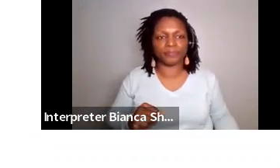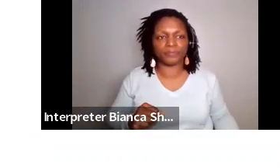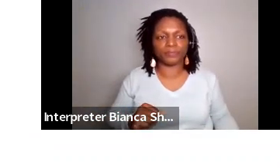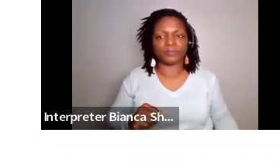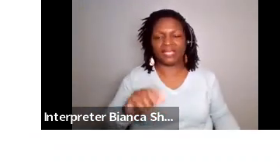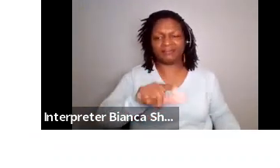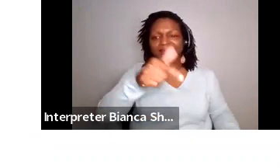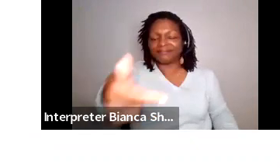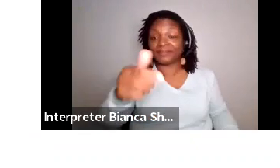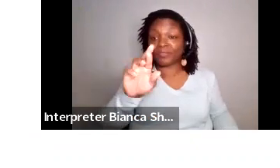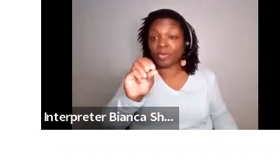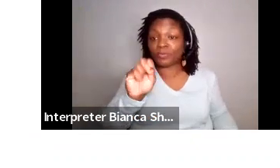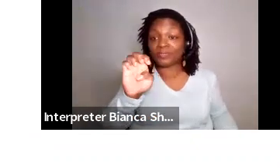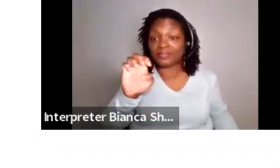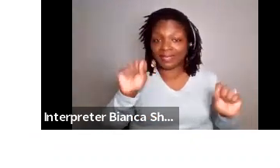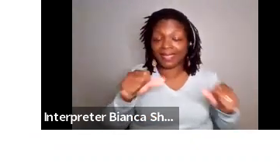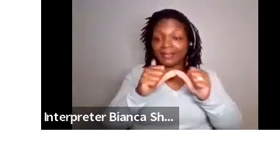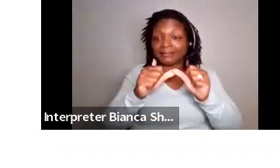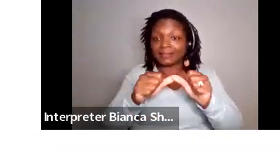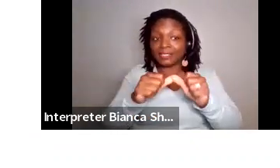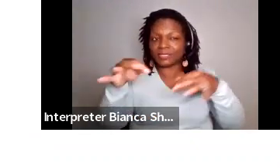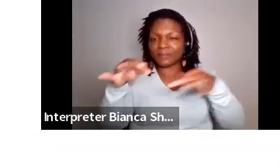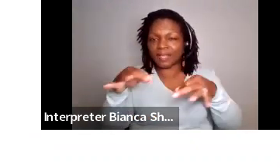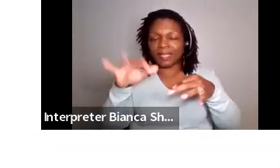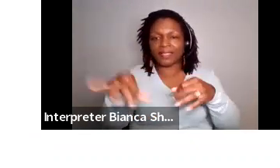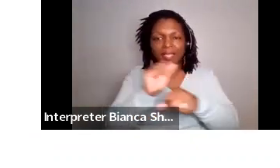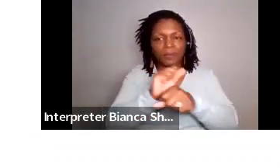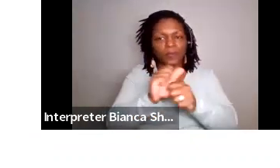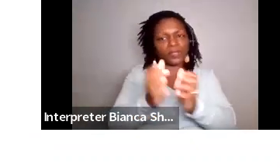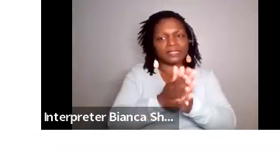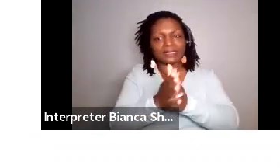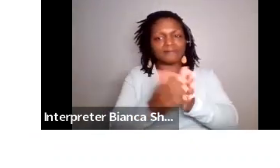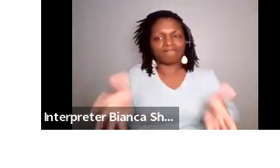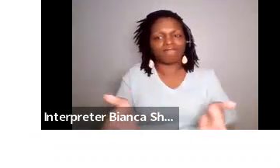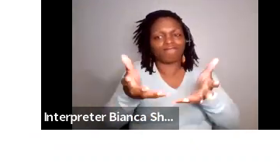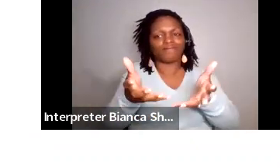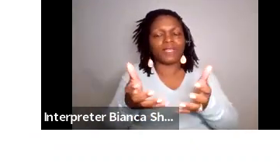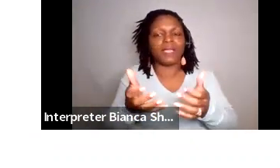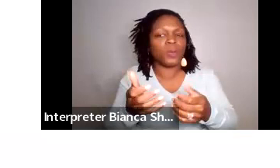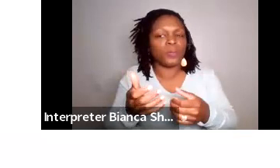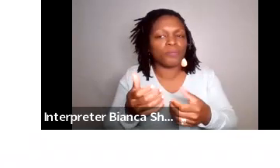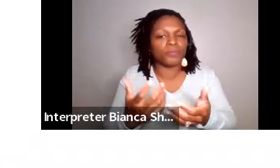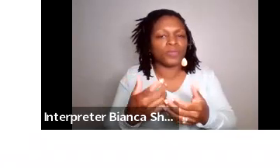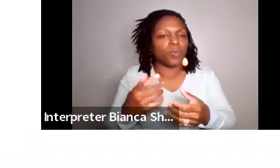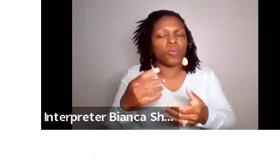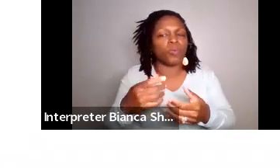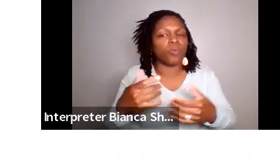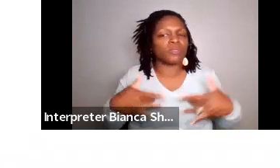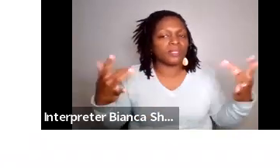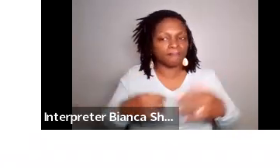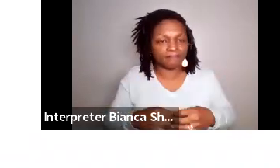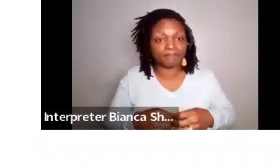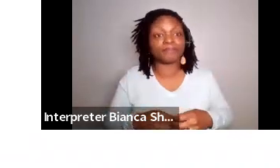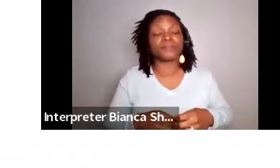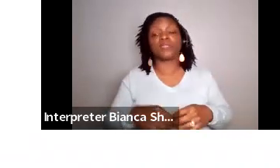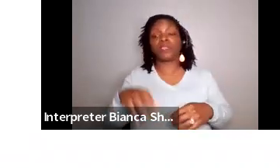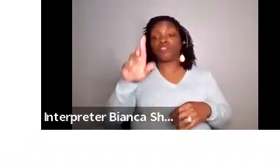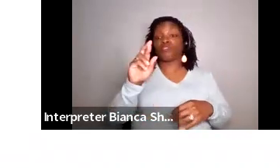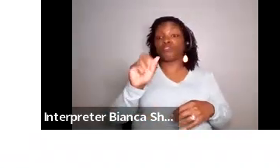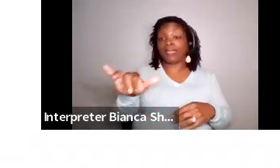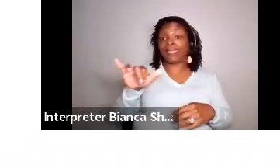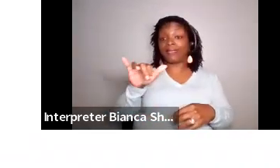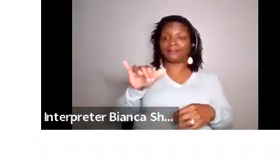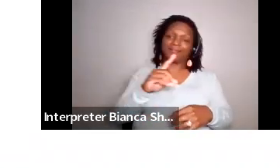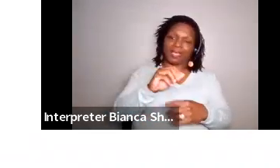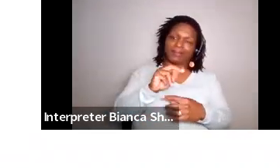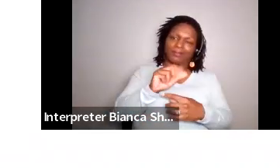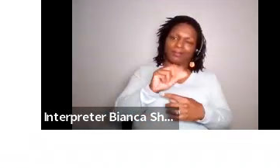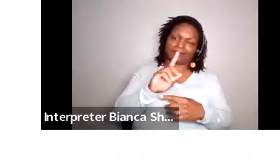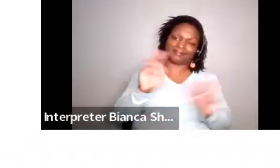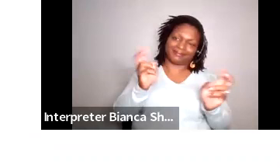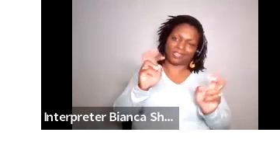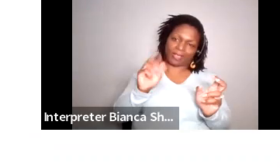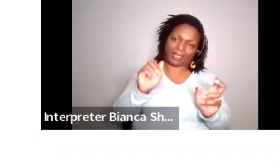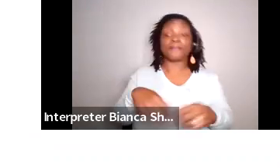Okay, So let's start talking about working center so that's. Ray and I work with beneficiaries to look at work, and incentives are available to them.